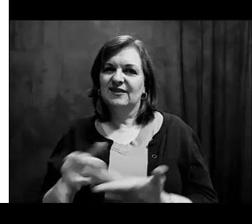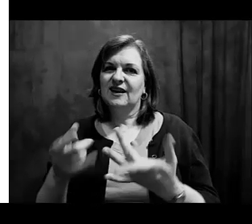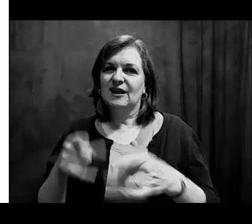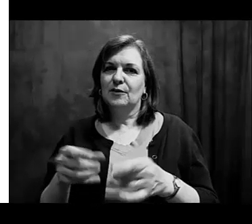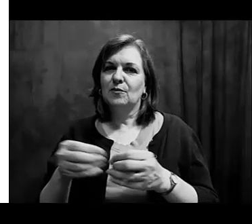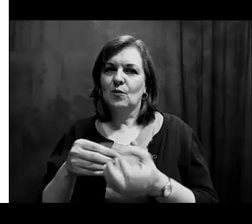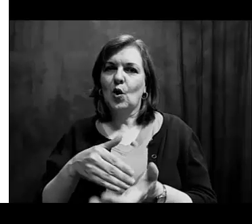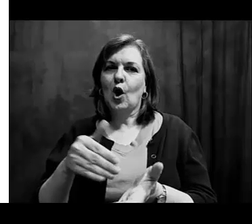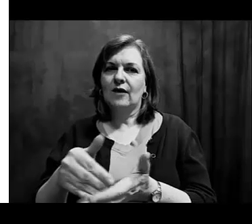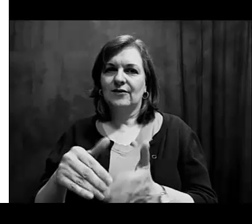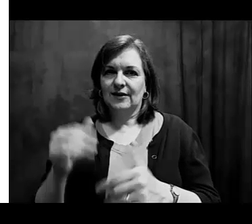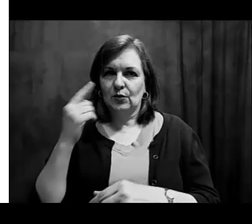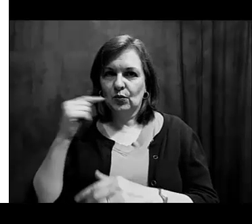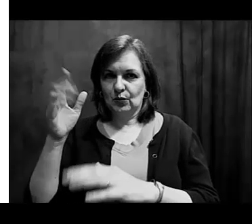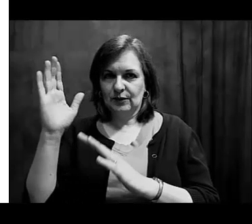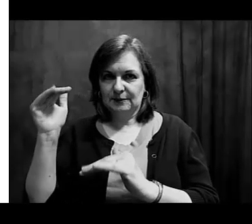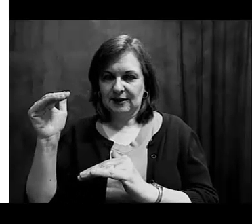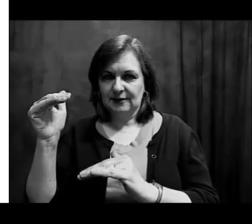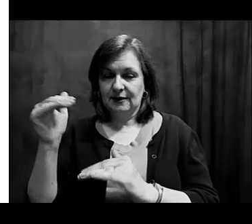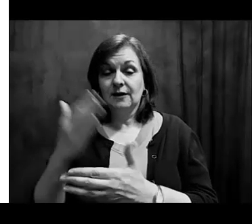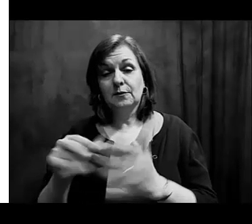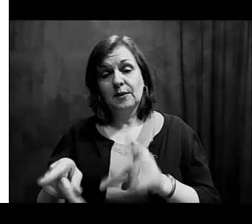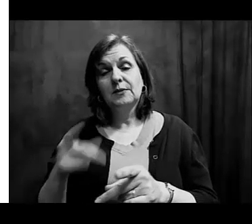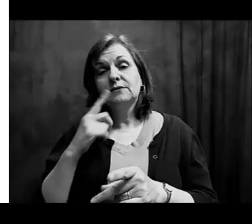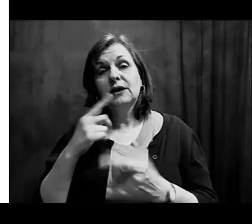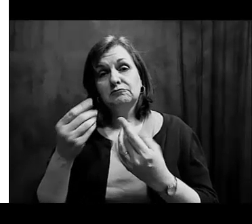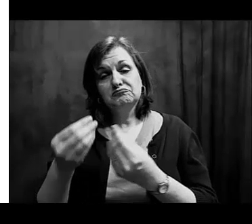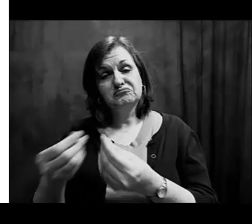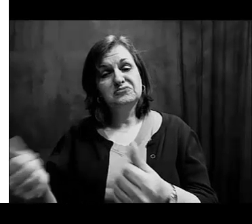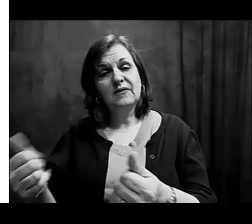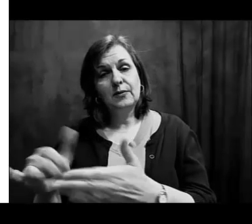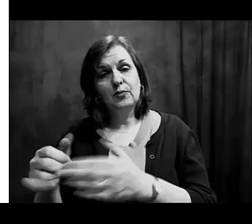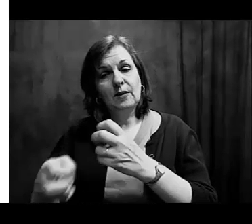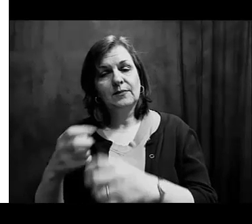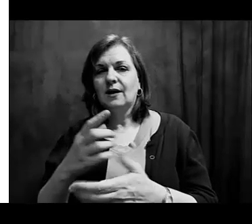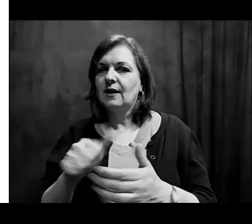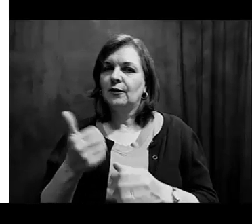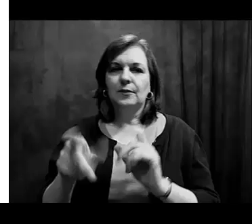some people are able to work through quite well and others can't